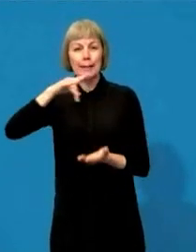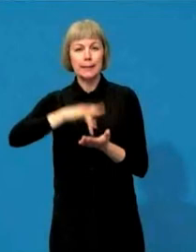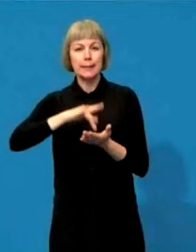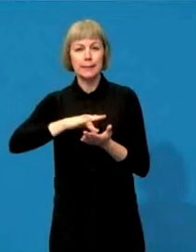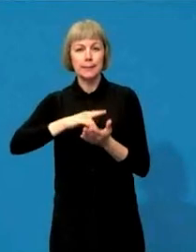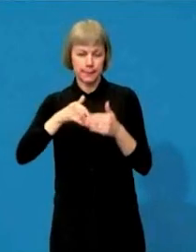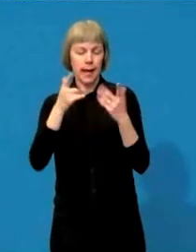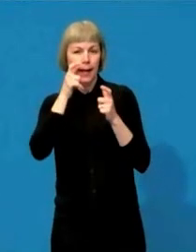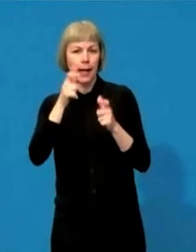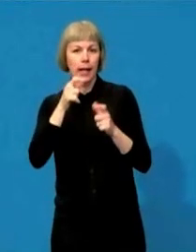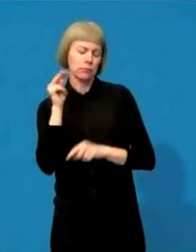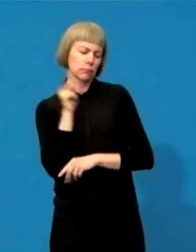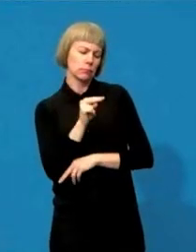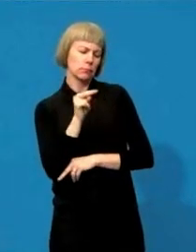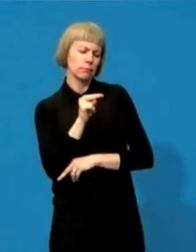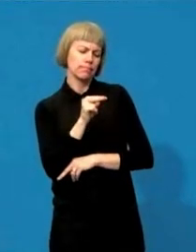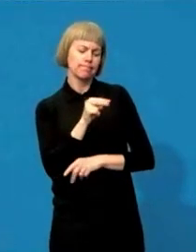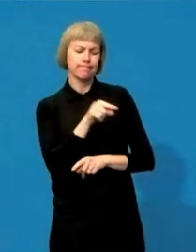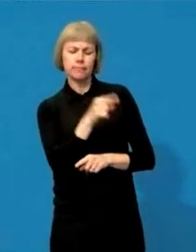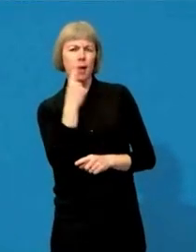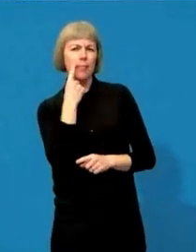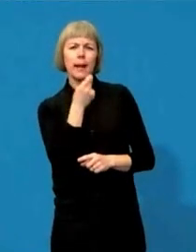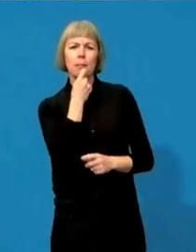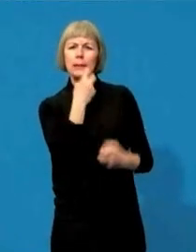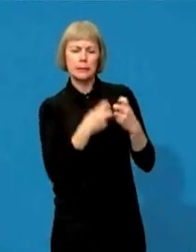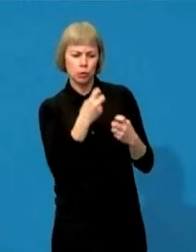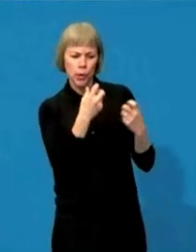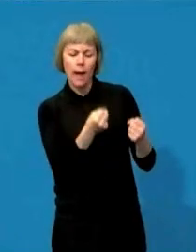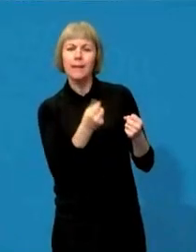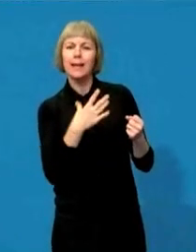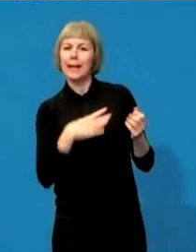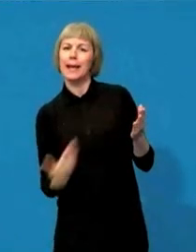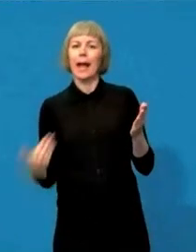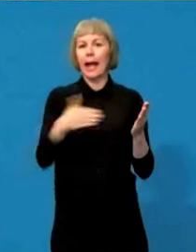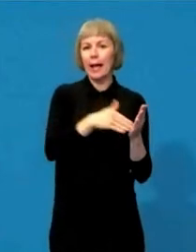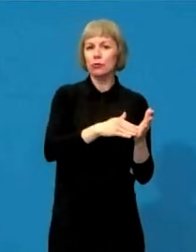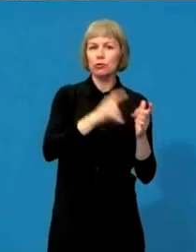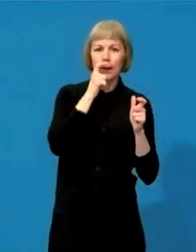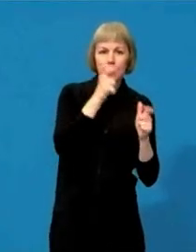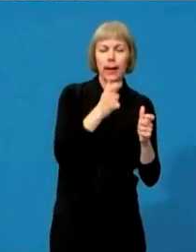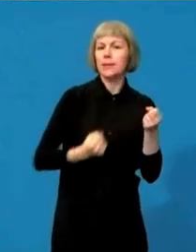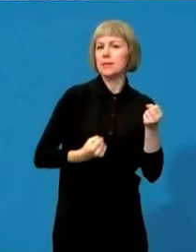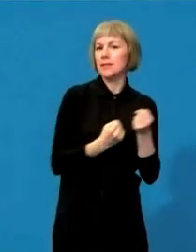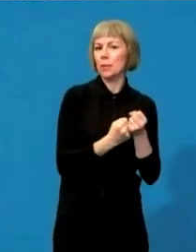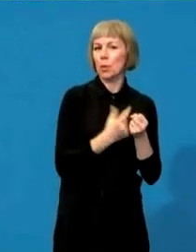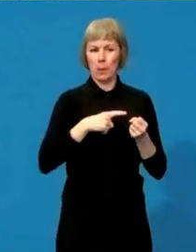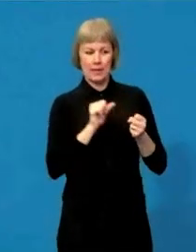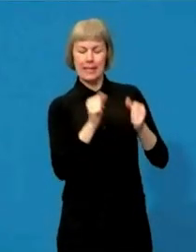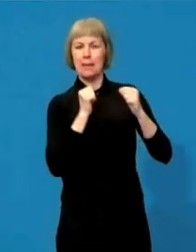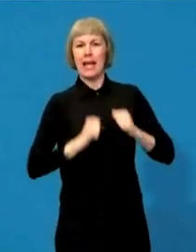he needed extra care at daycare because of some of the things that were happening at daycare with his behaviour and stuff like that.